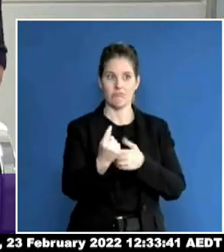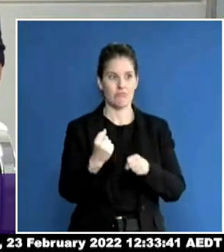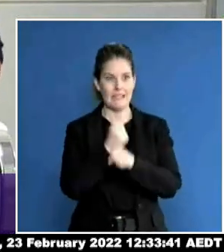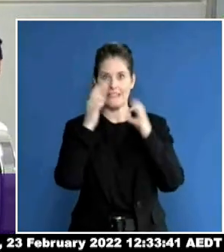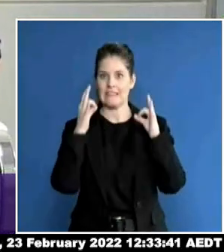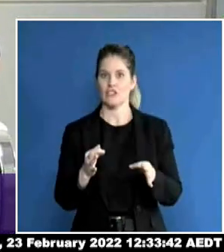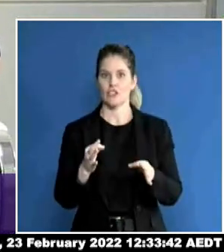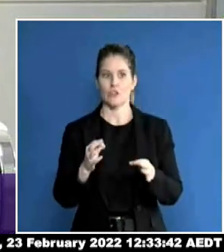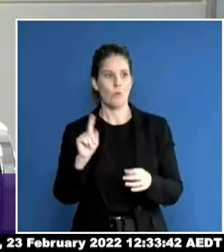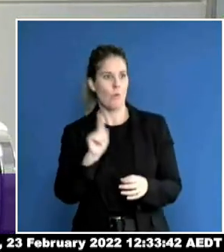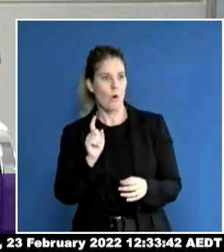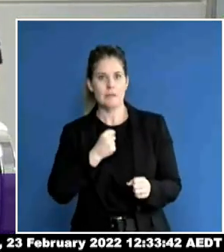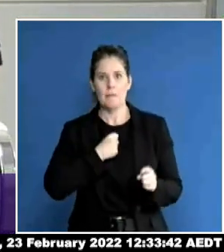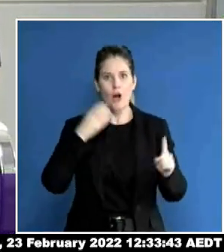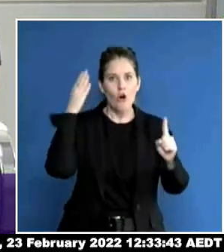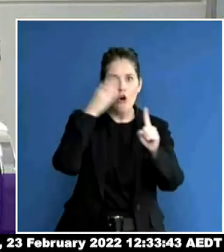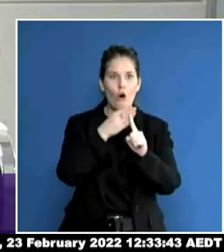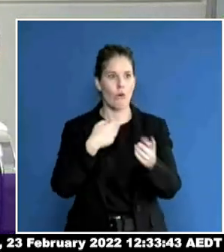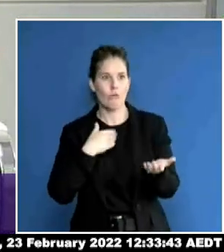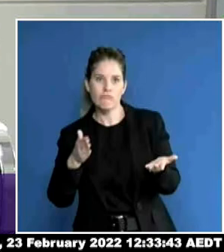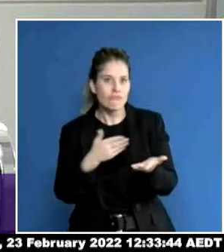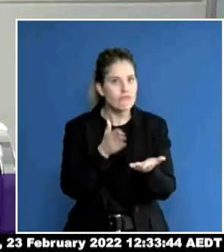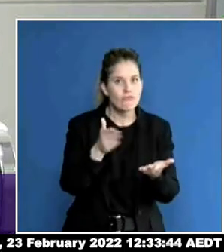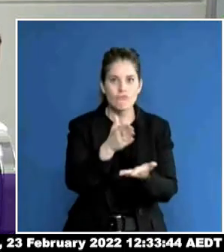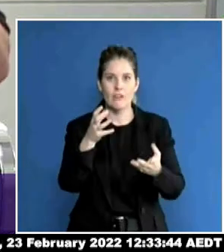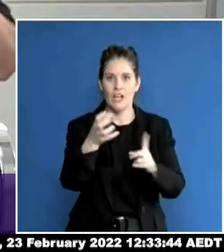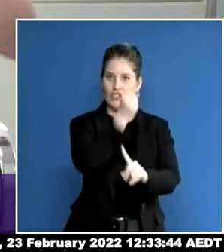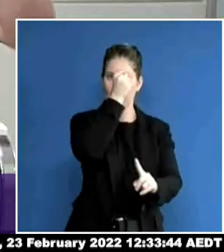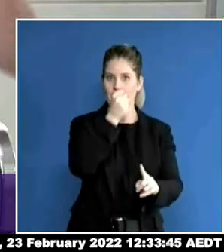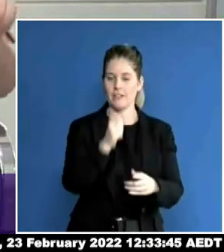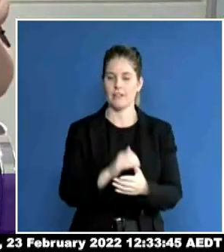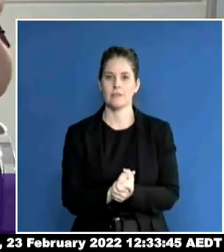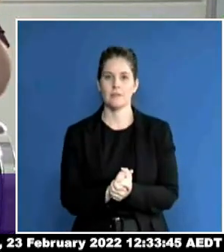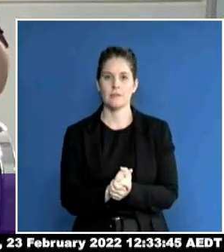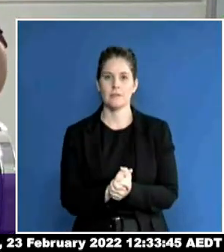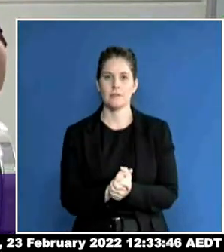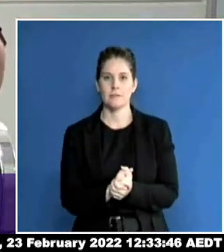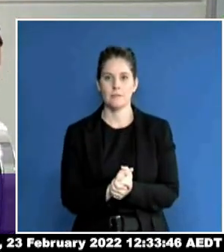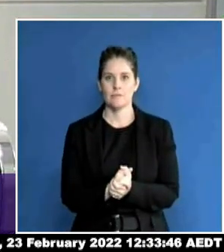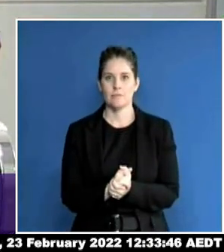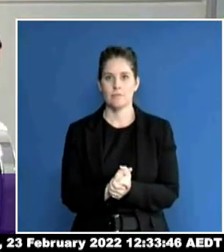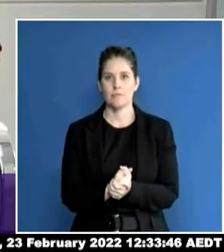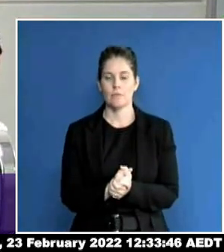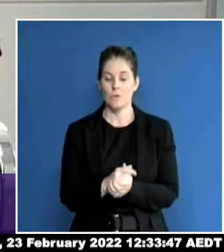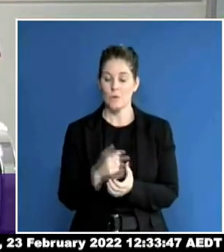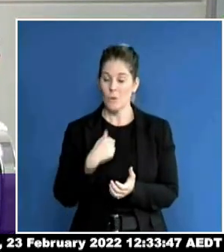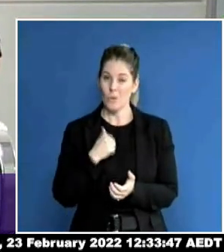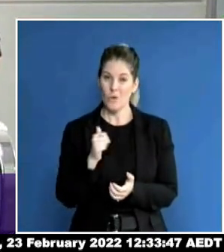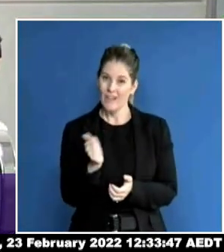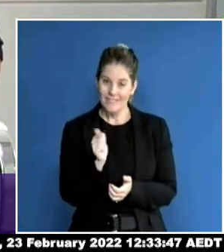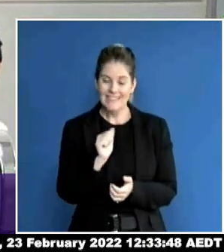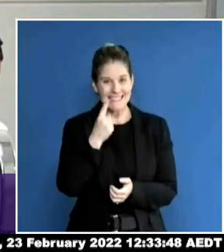And, to reiterate, we see that not every person within the DES system is the same.